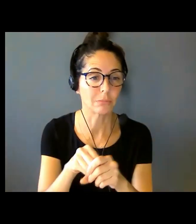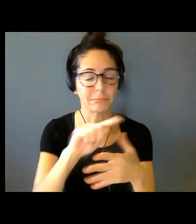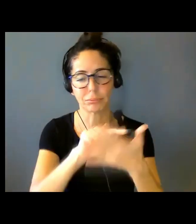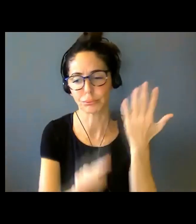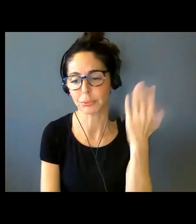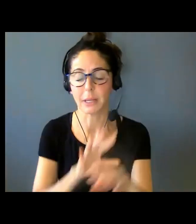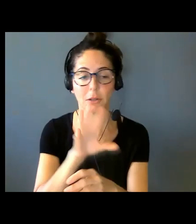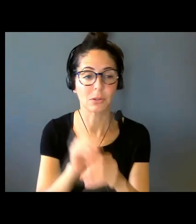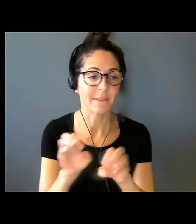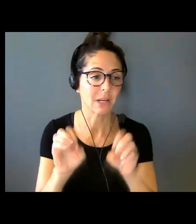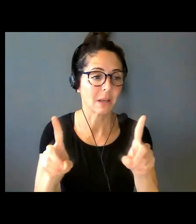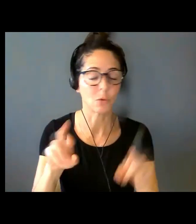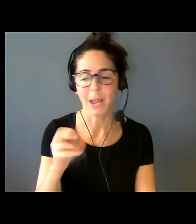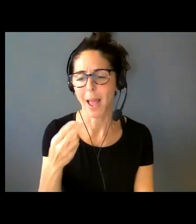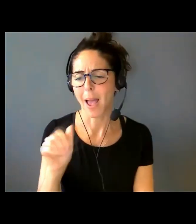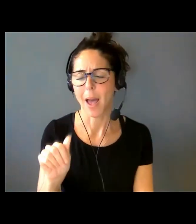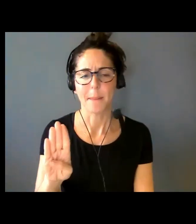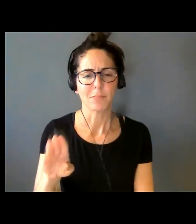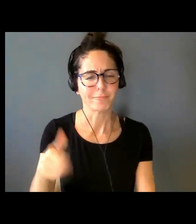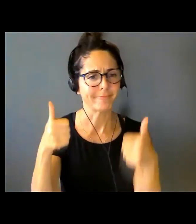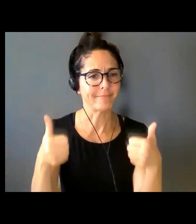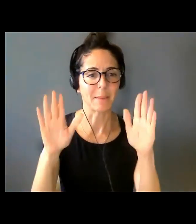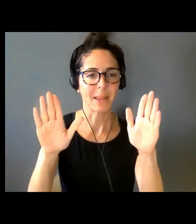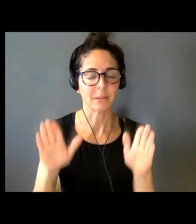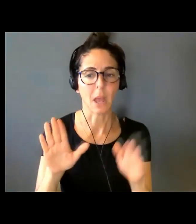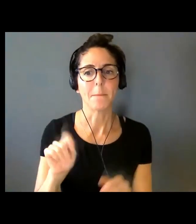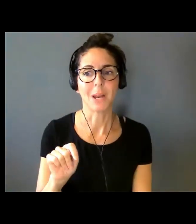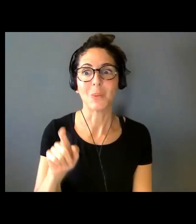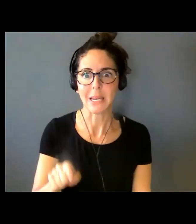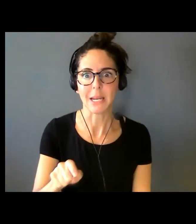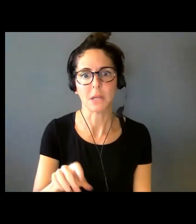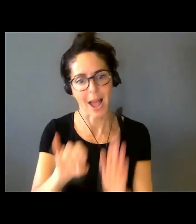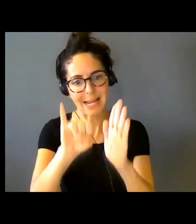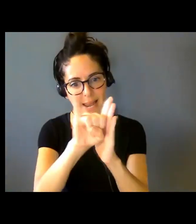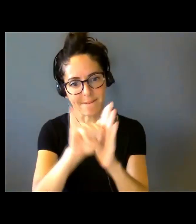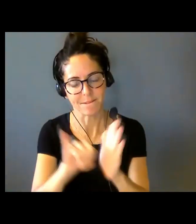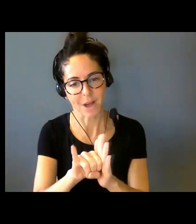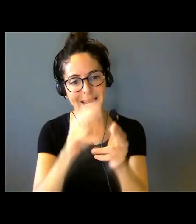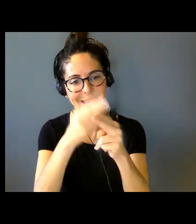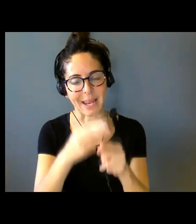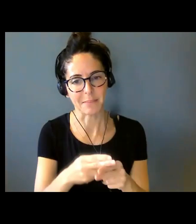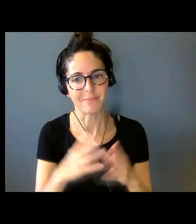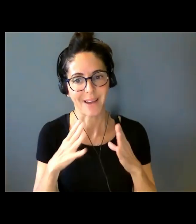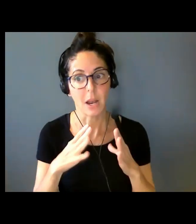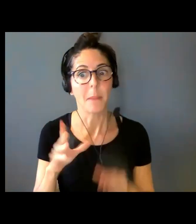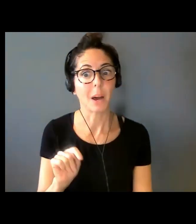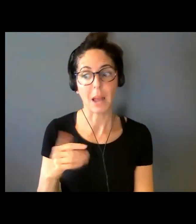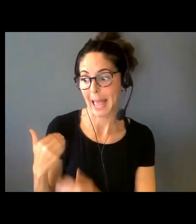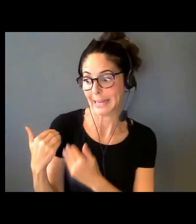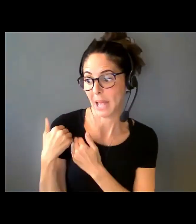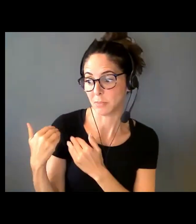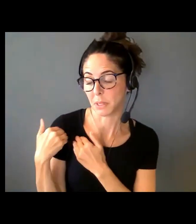education, rehabilitation. Let's name it. But we fail when it comes to accountability. So, I will